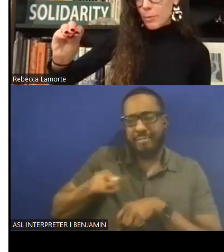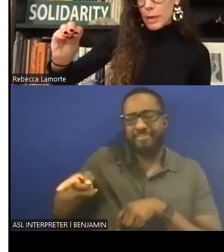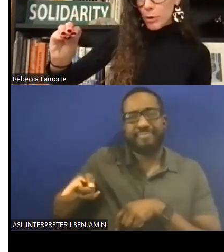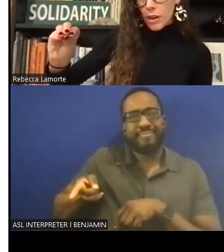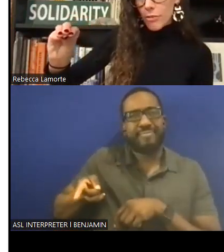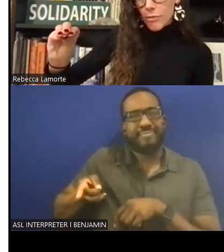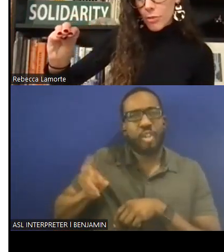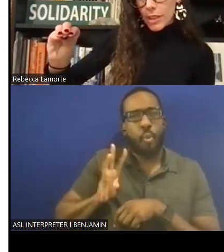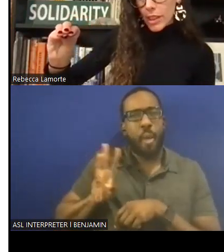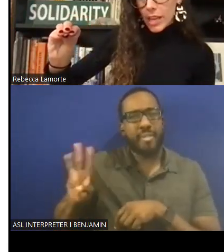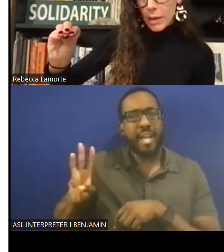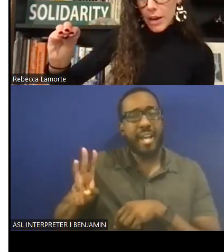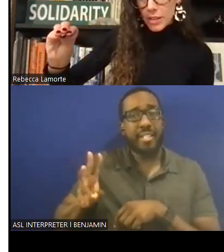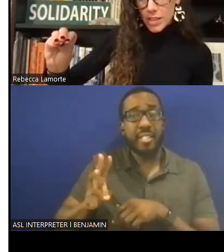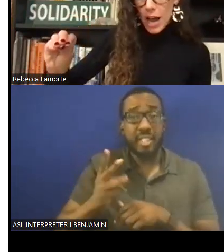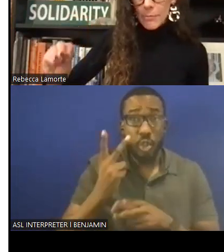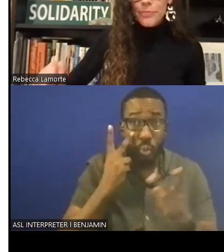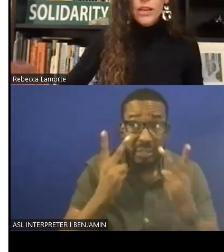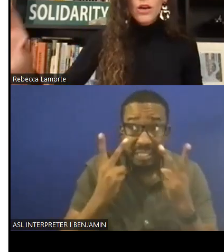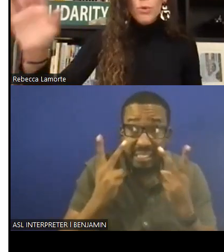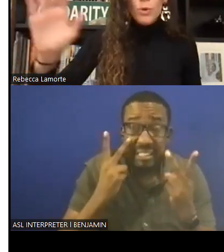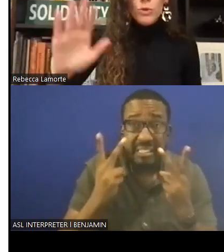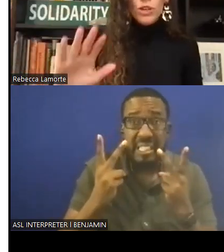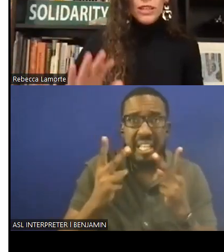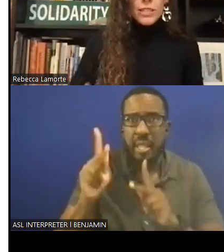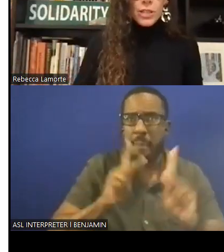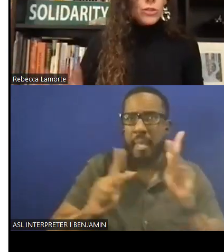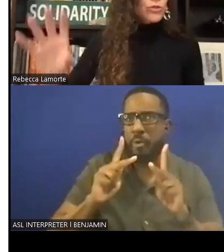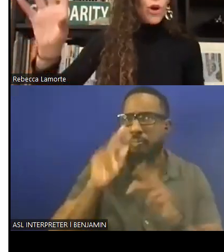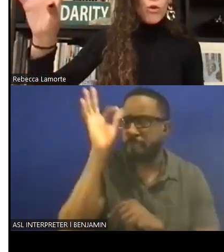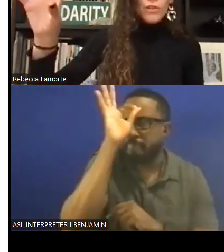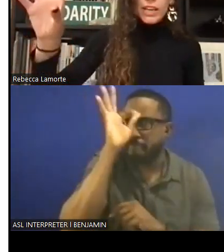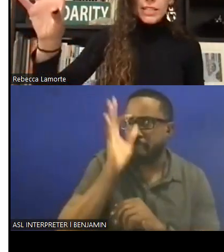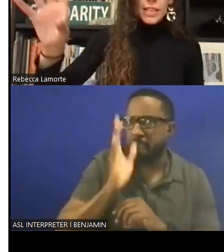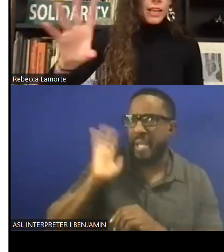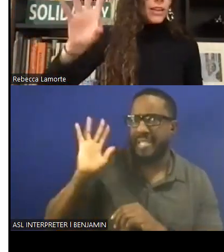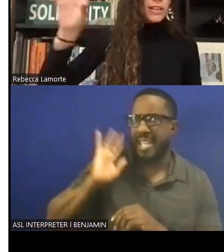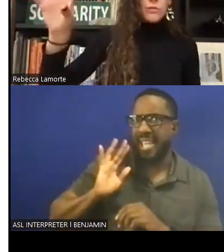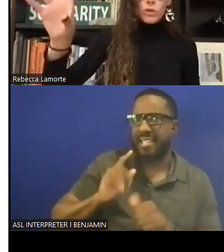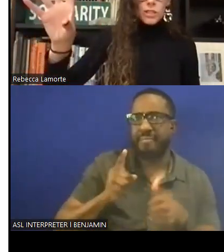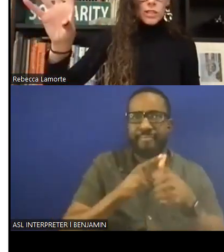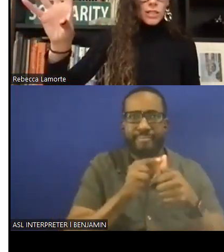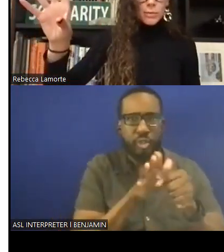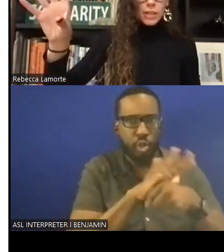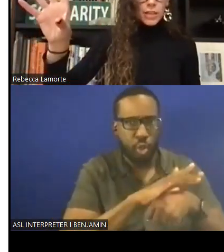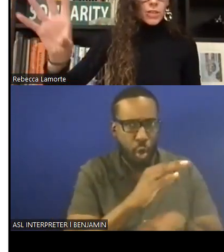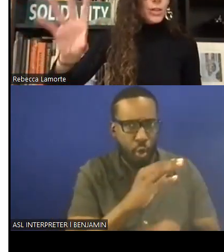that people not have been thinking about at the time. But when you look at these issues, COVID-19, yes, of course it's a disability issue.